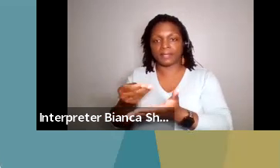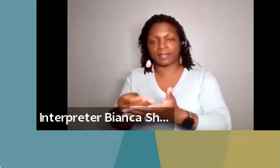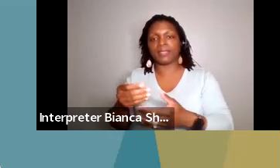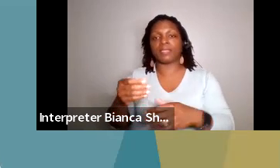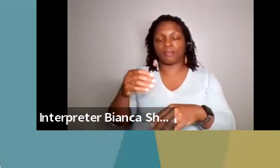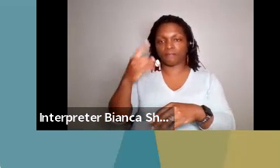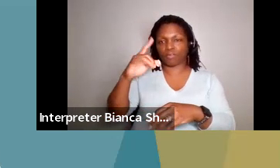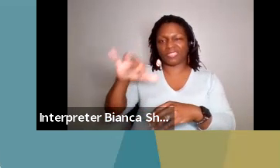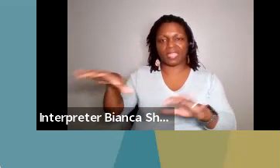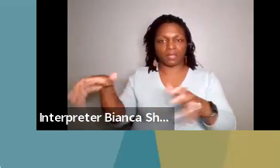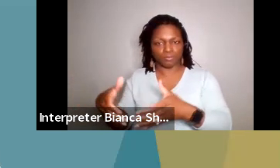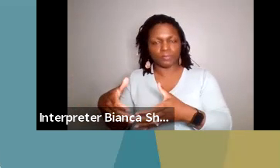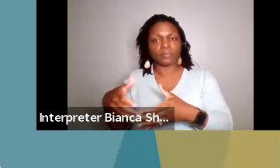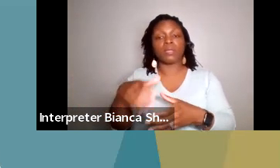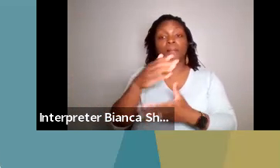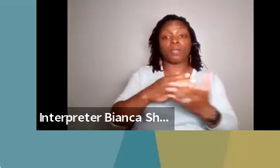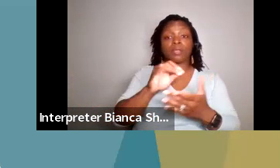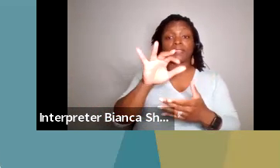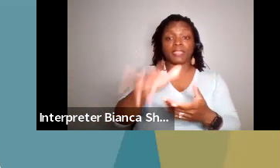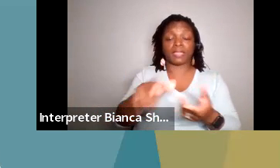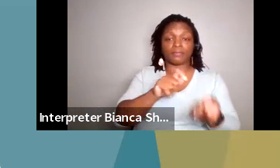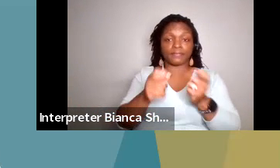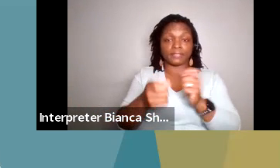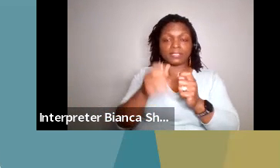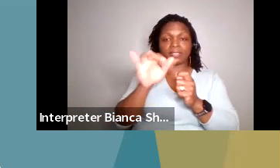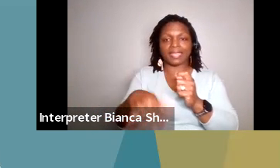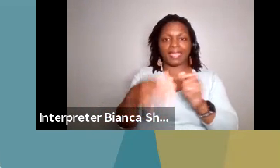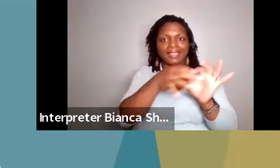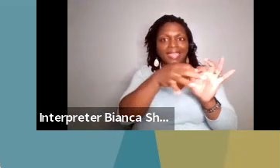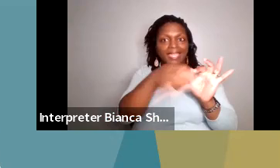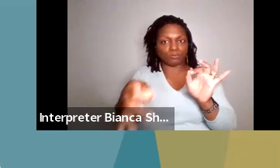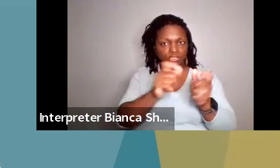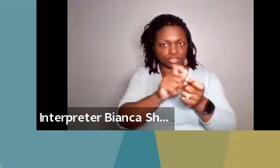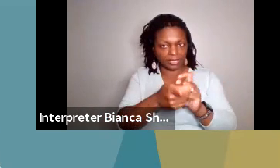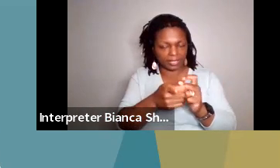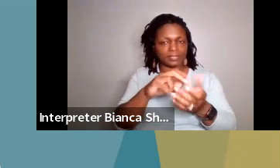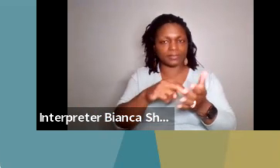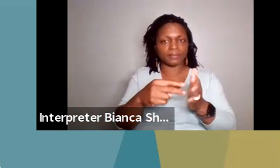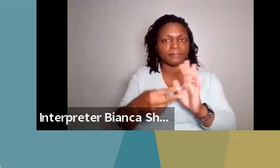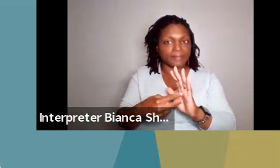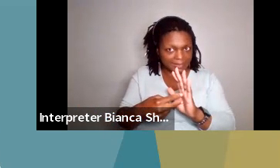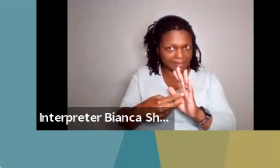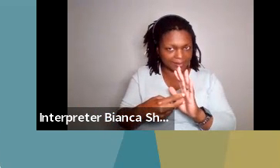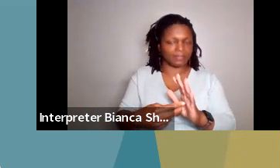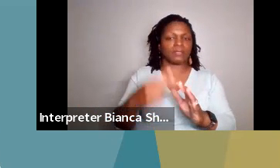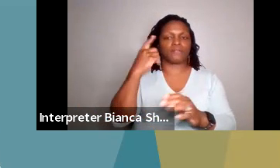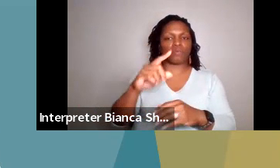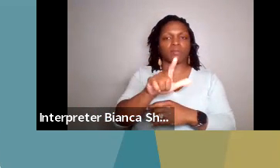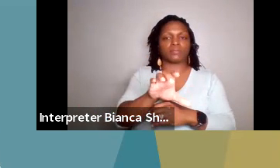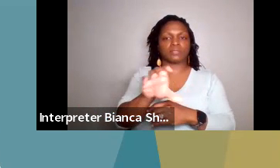Part of the revisions. was a significant language. Change around what it meant for LCD.